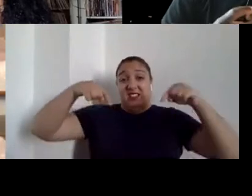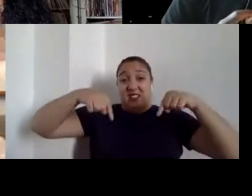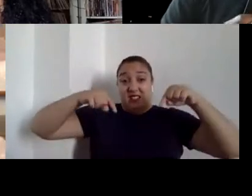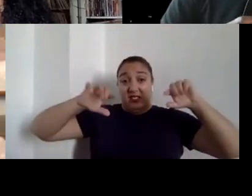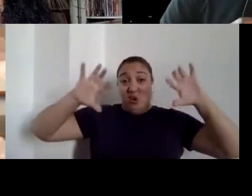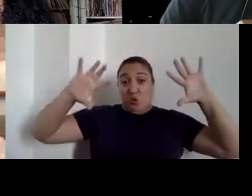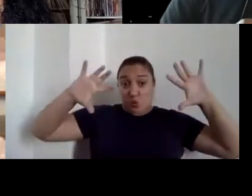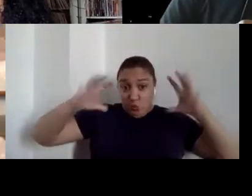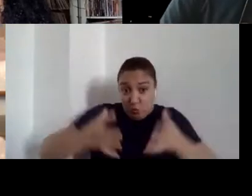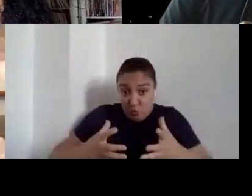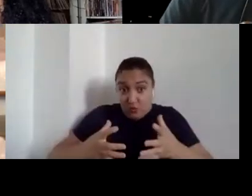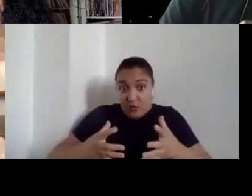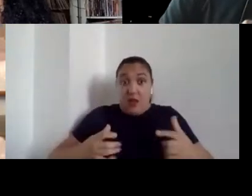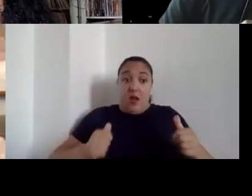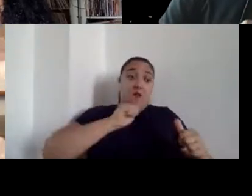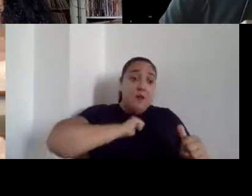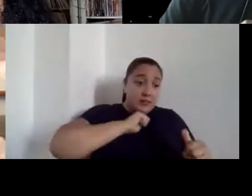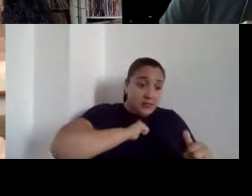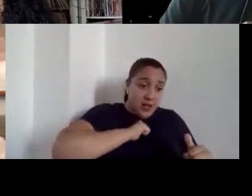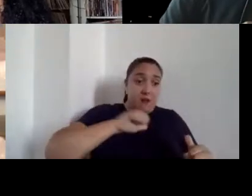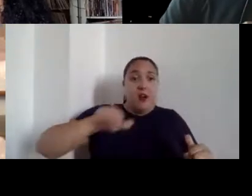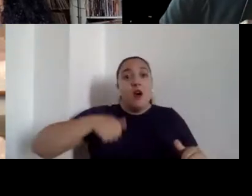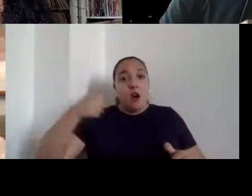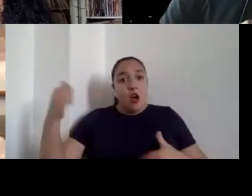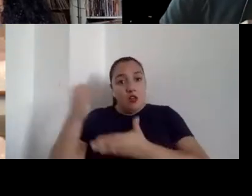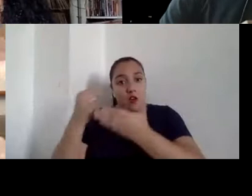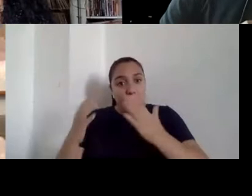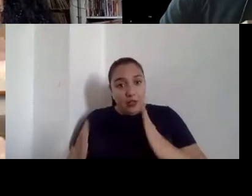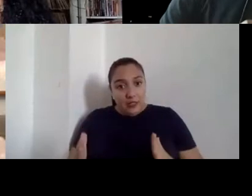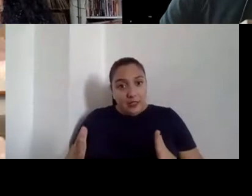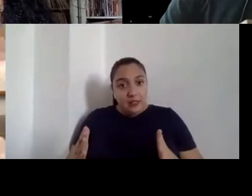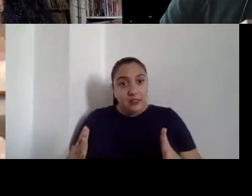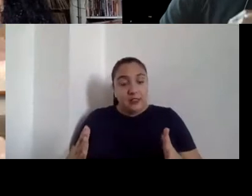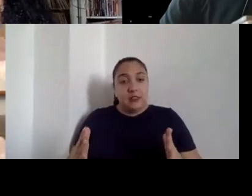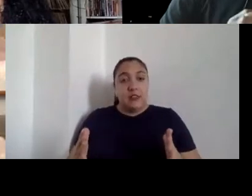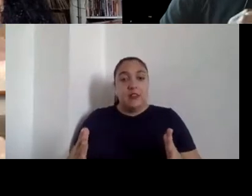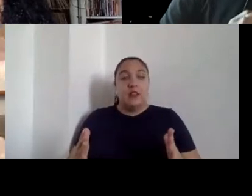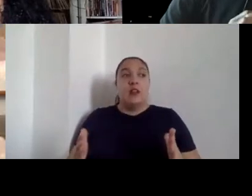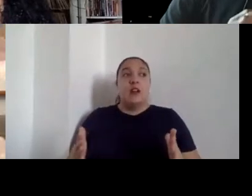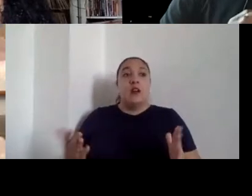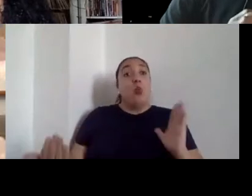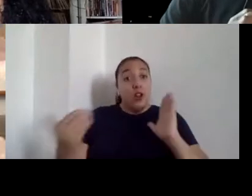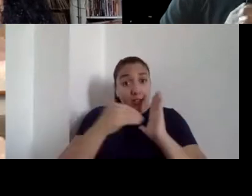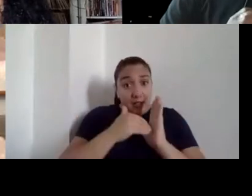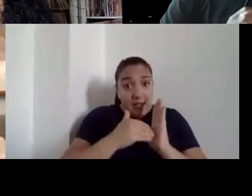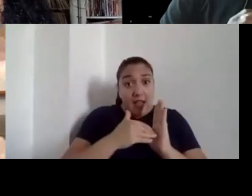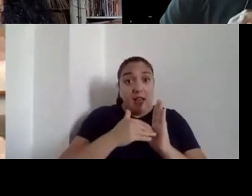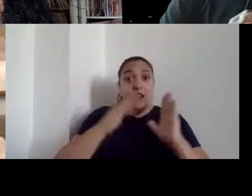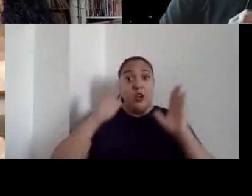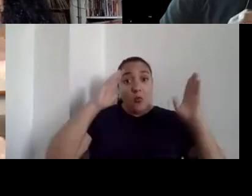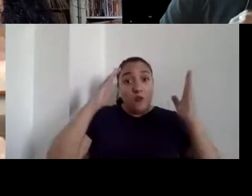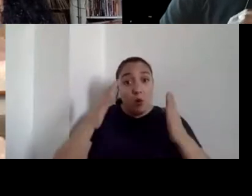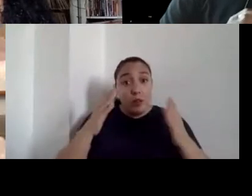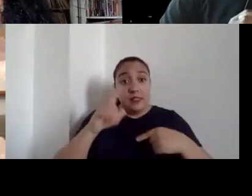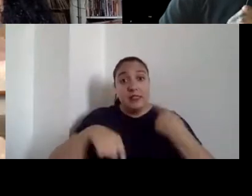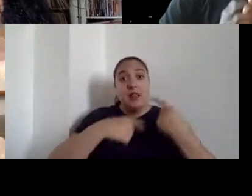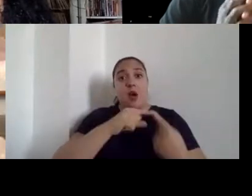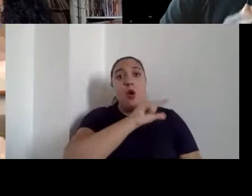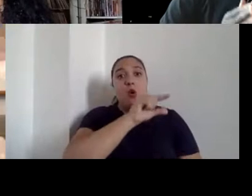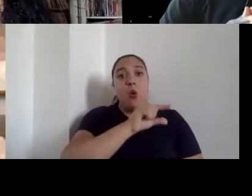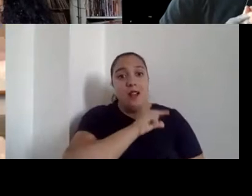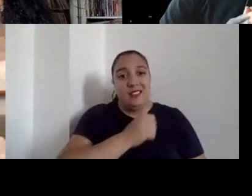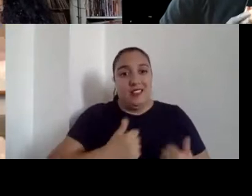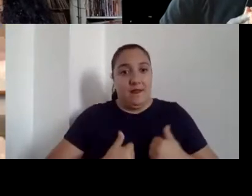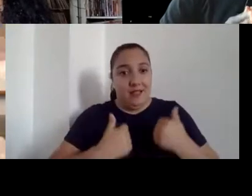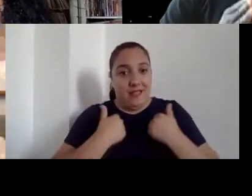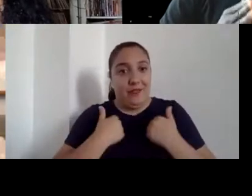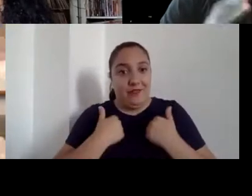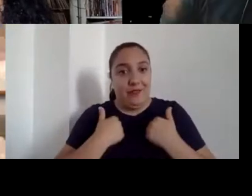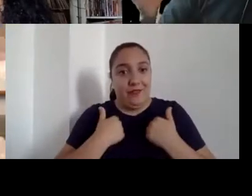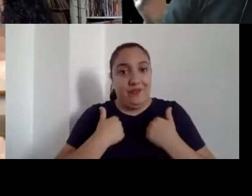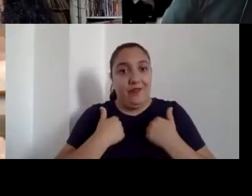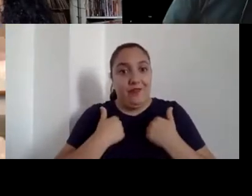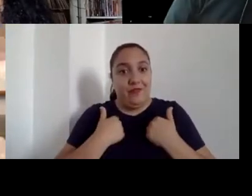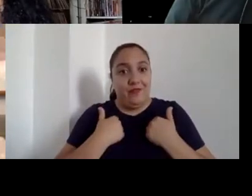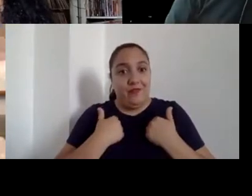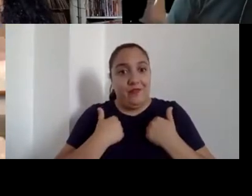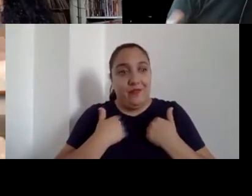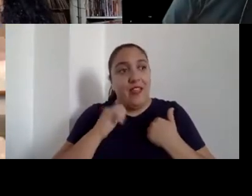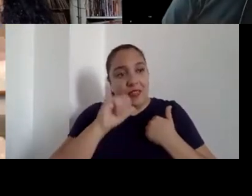artists are, again, focusing on quality of life as the center focus of machine learning,